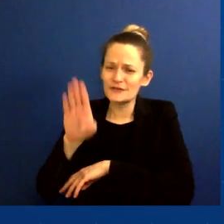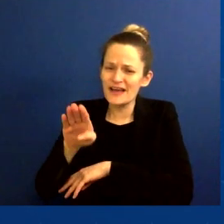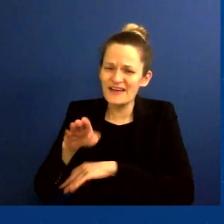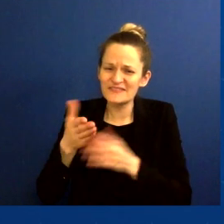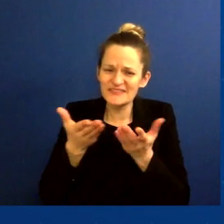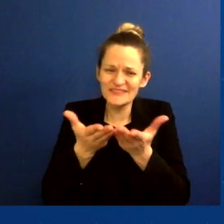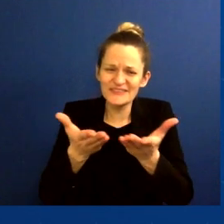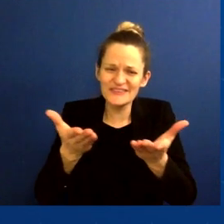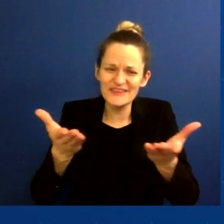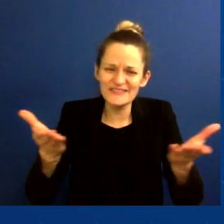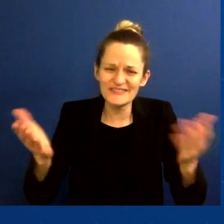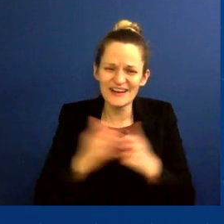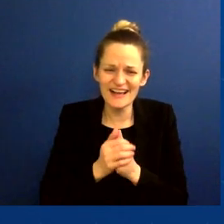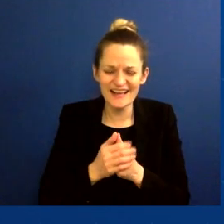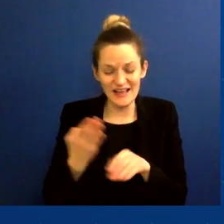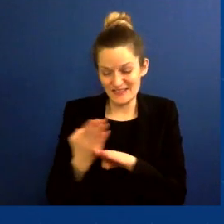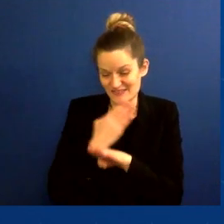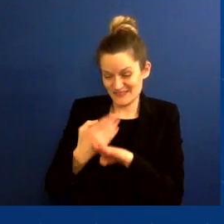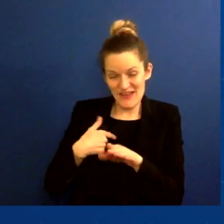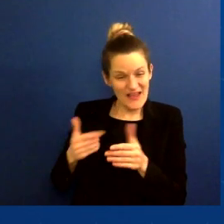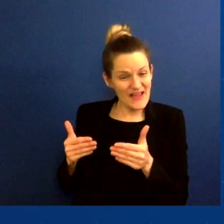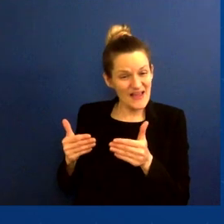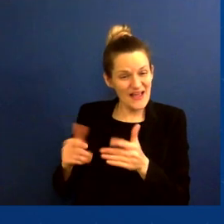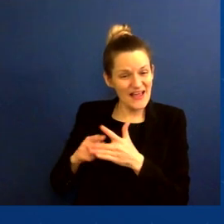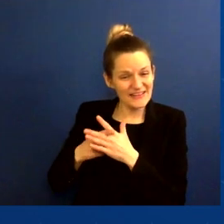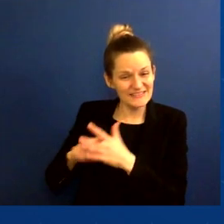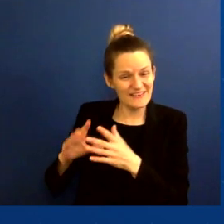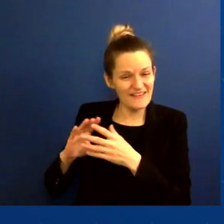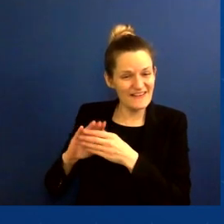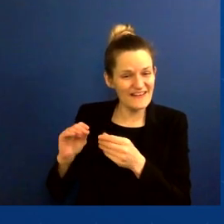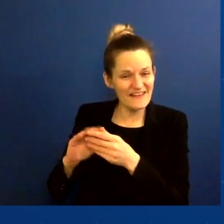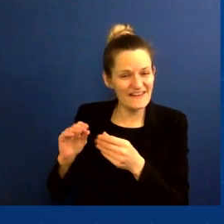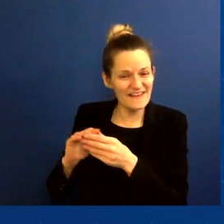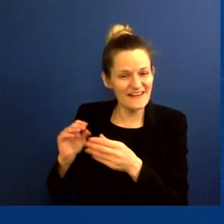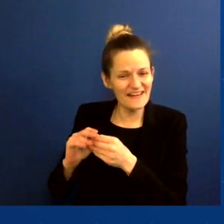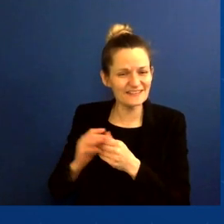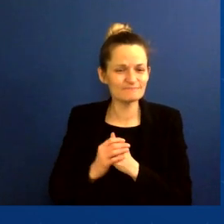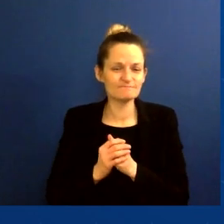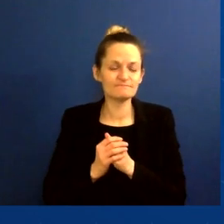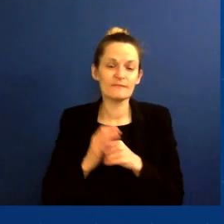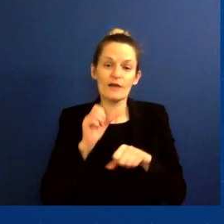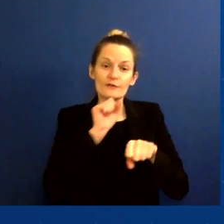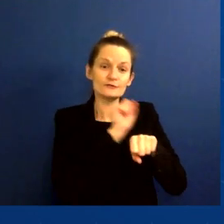about the jobs report that came out today. I do believe I think we all know that it really shows